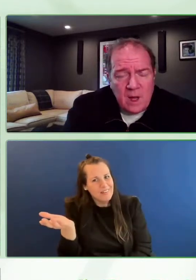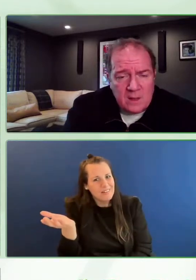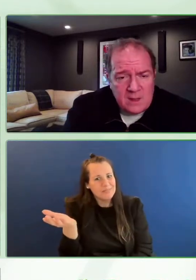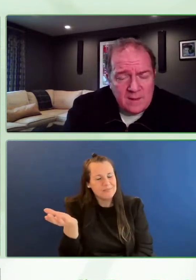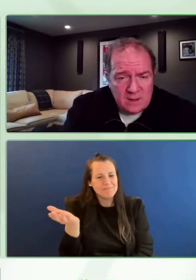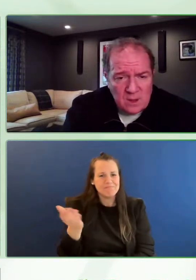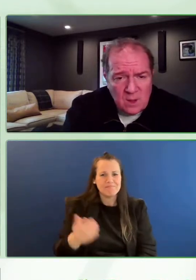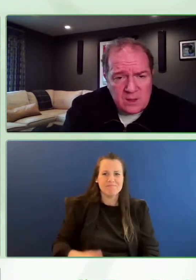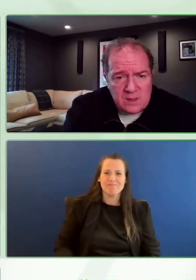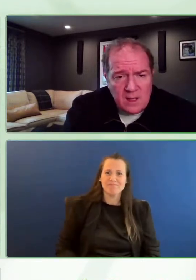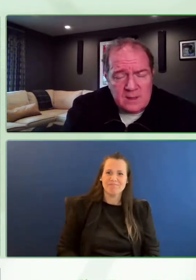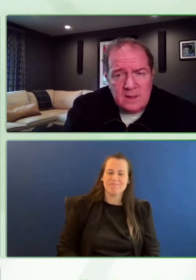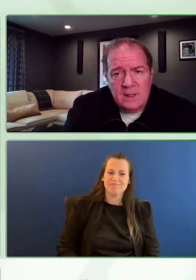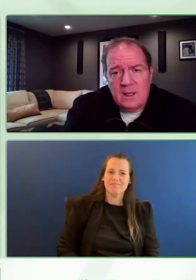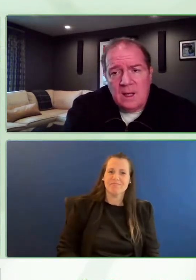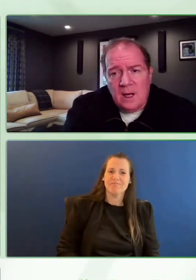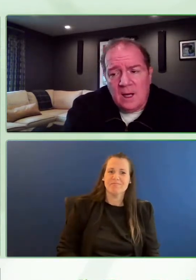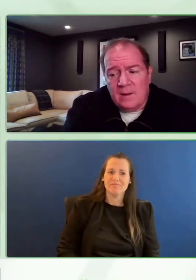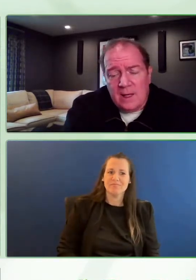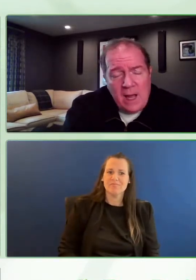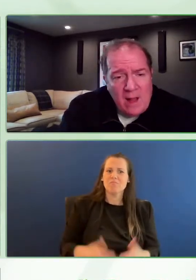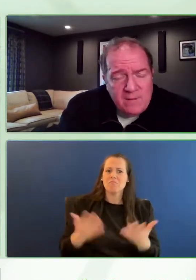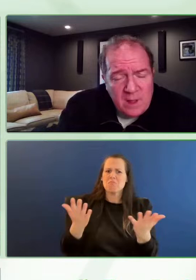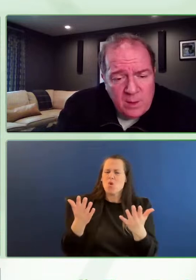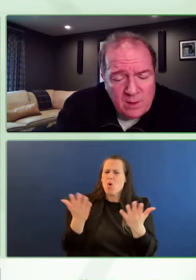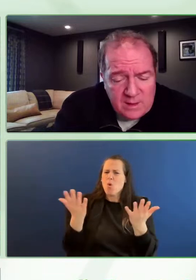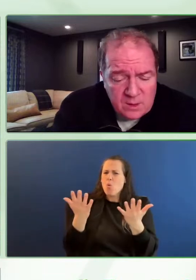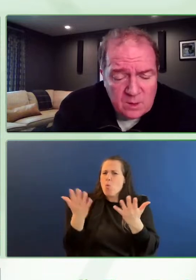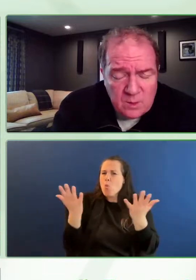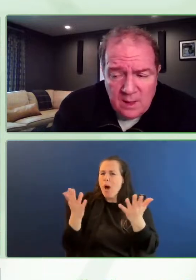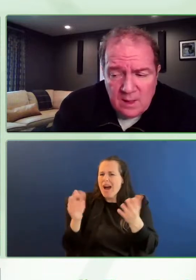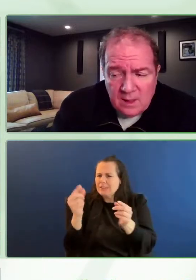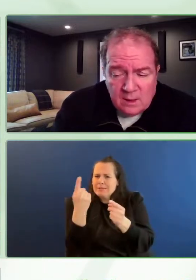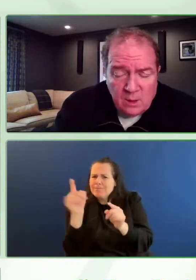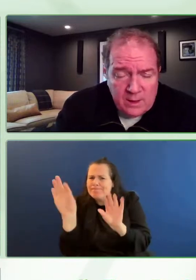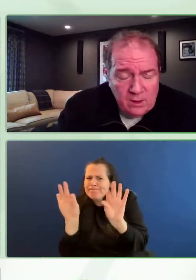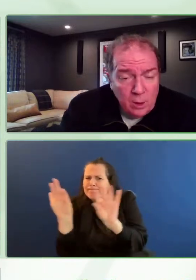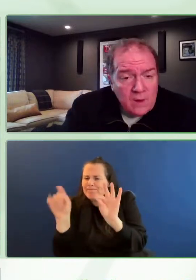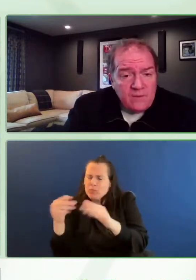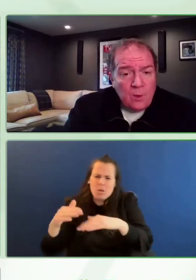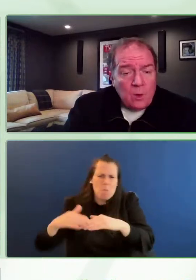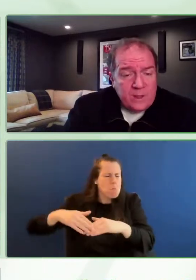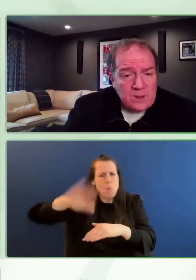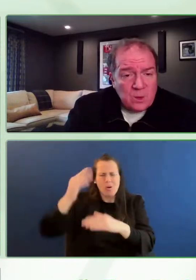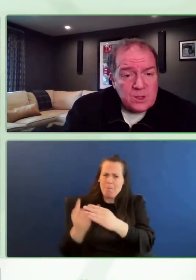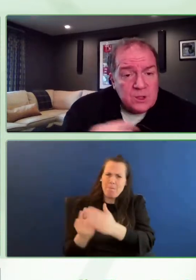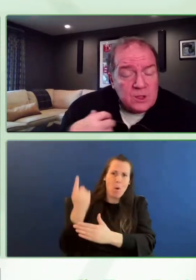the content that is on our side they now have the ability to literally look for resources